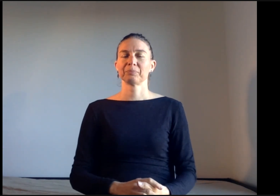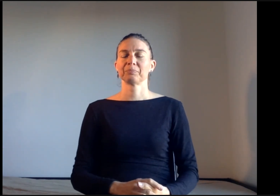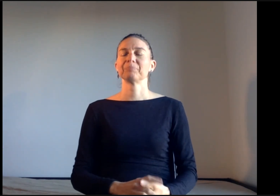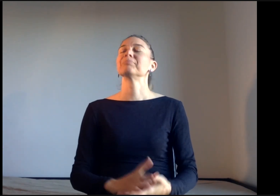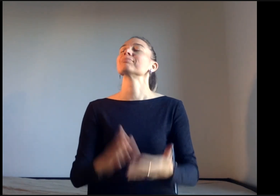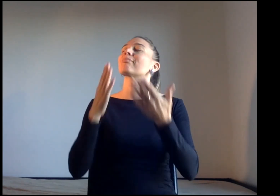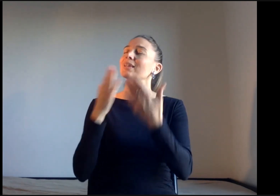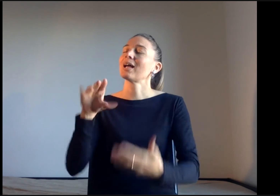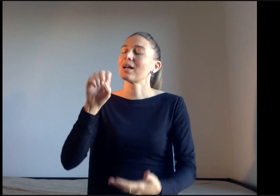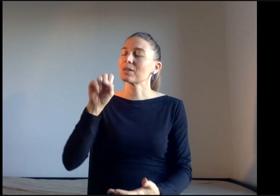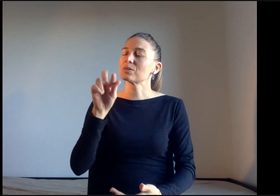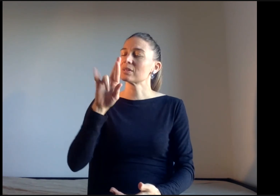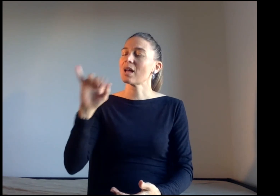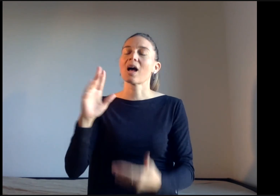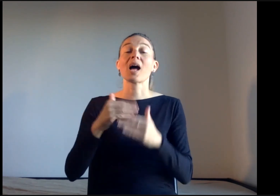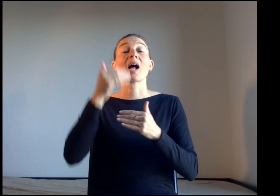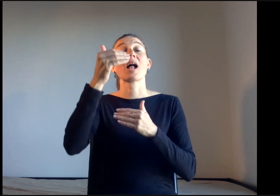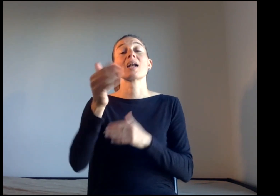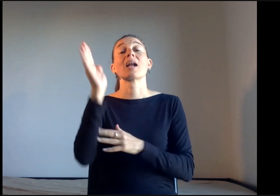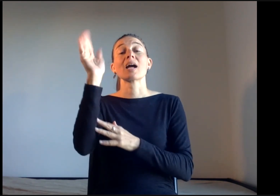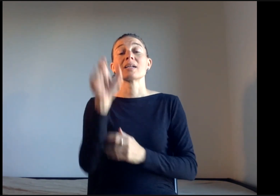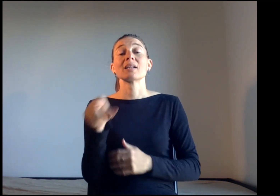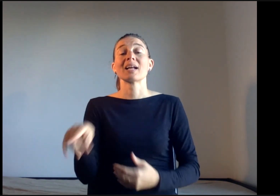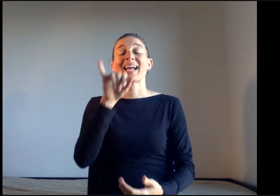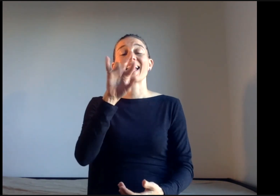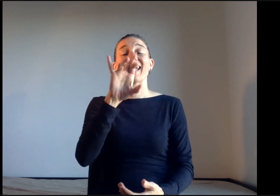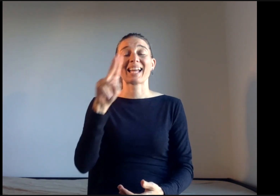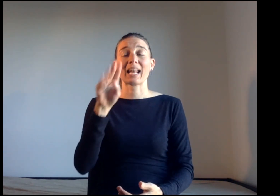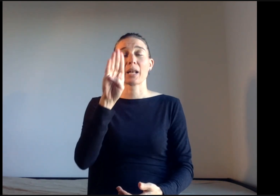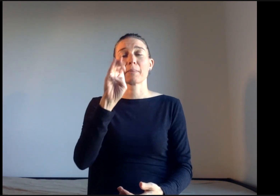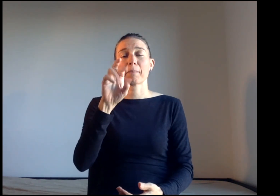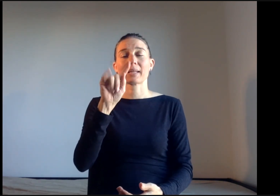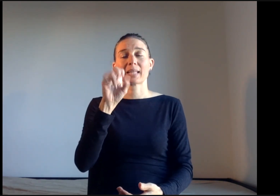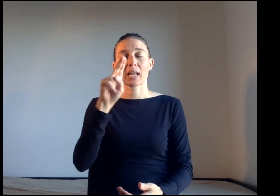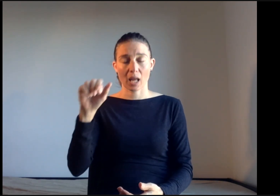The next speaker is Irene Bertana. I'll give you the floor now.